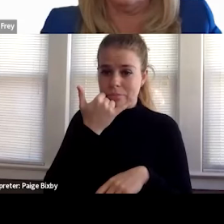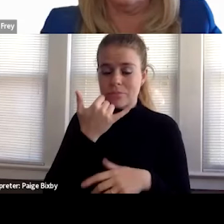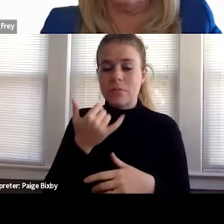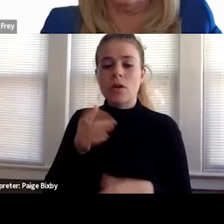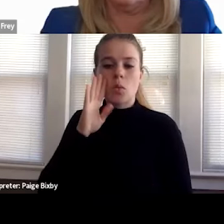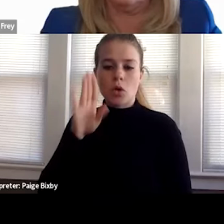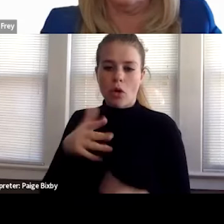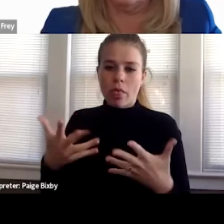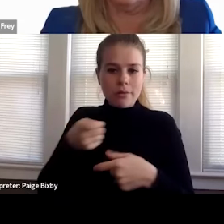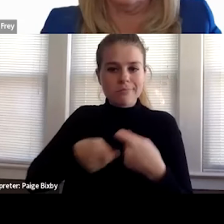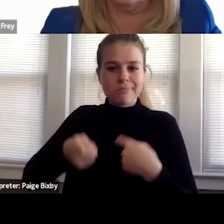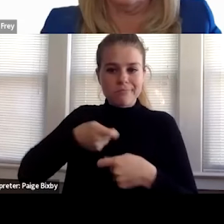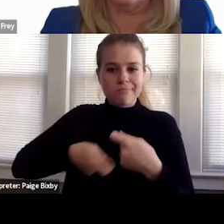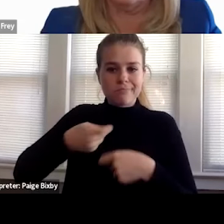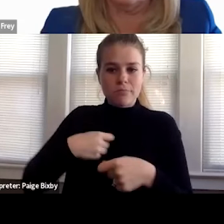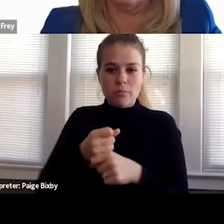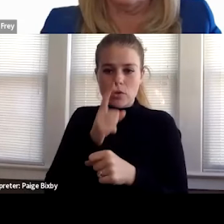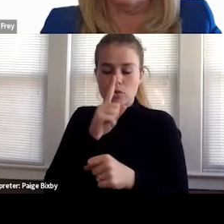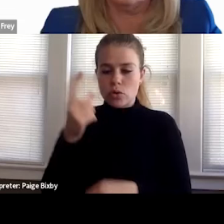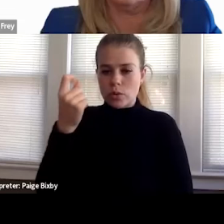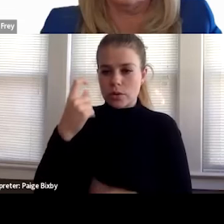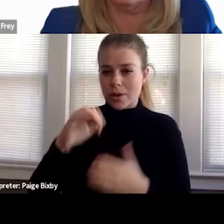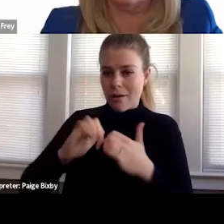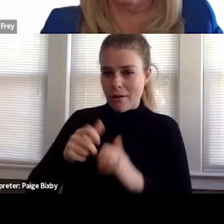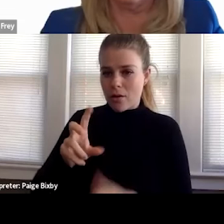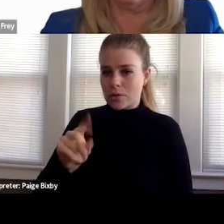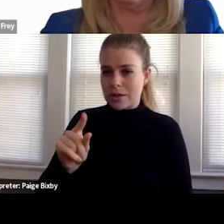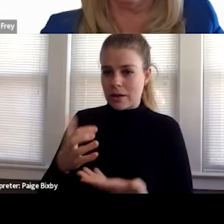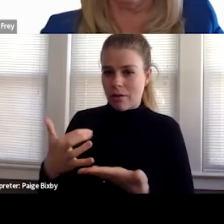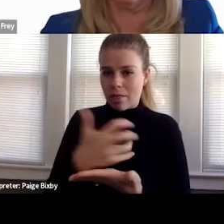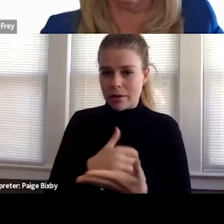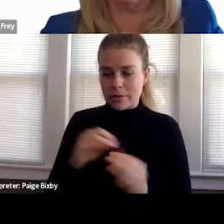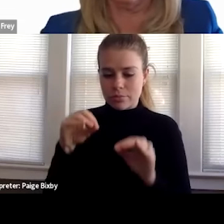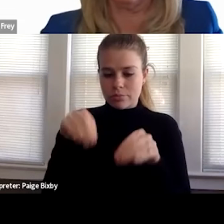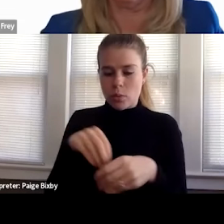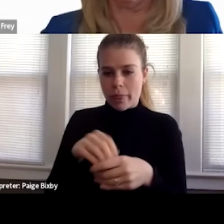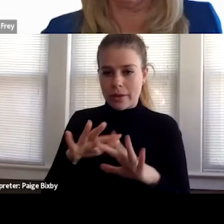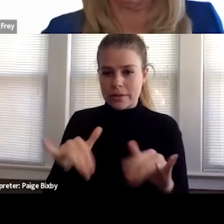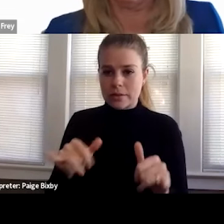So making sure that you understand how data is collected and entered into the system is a great first step.